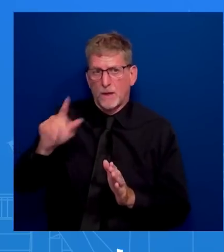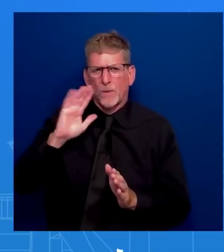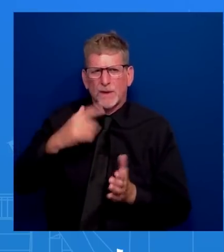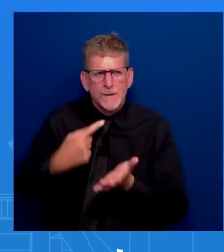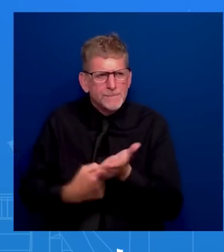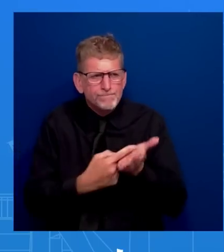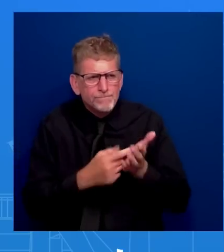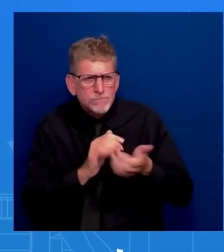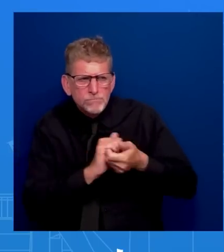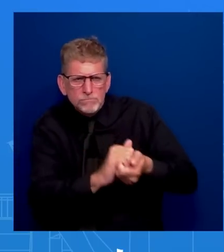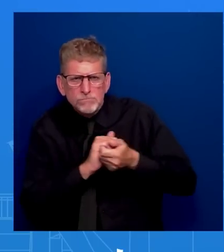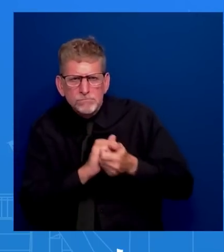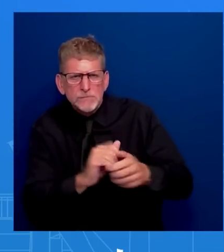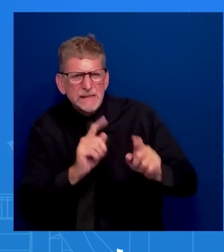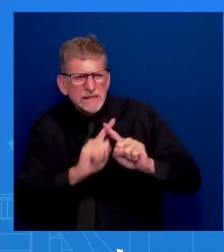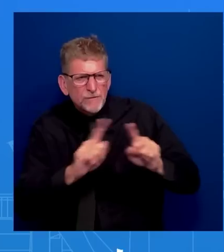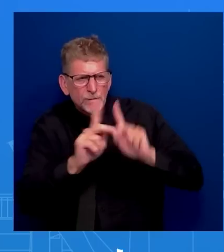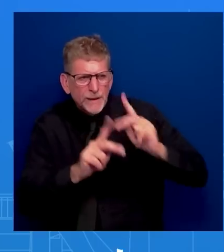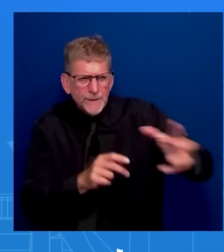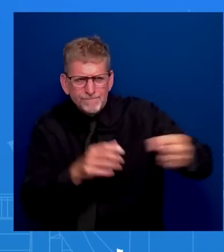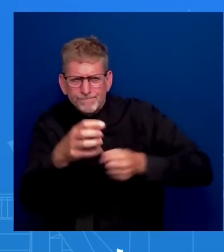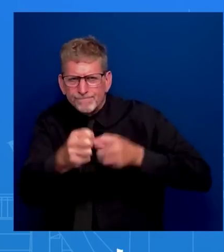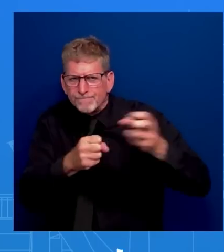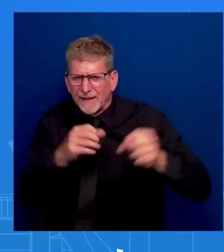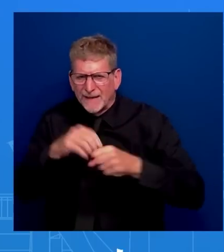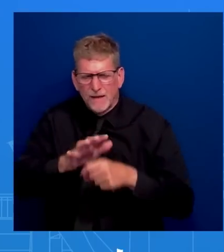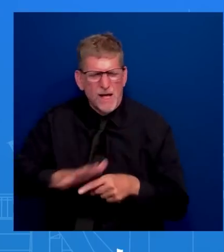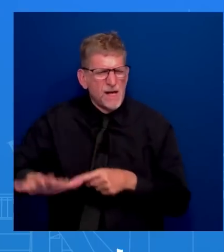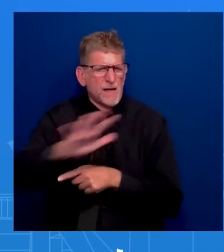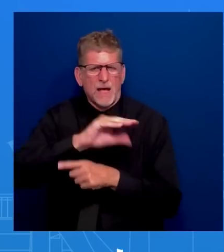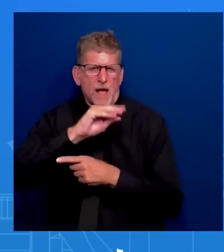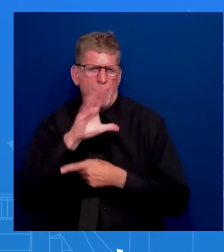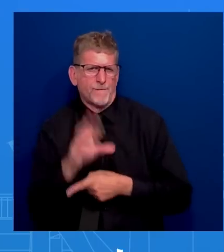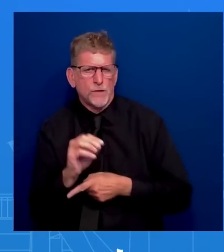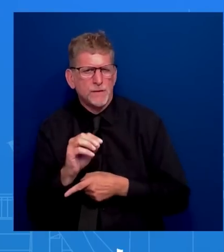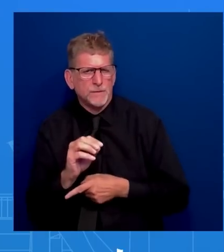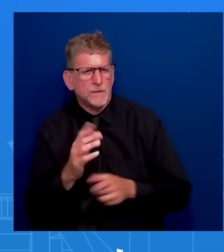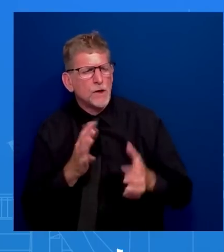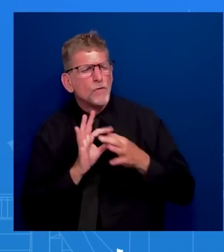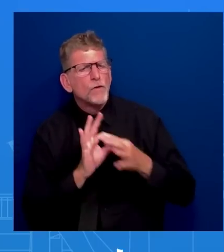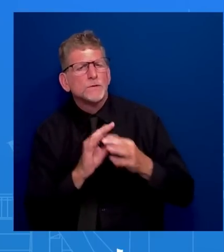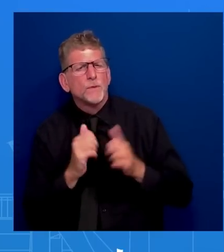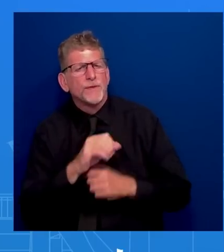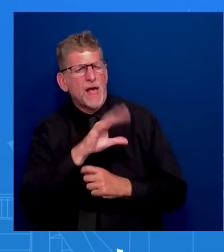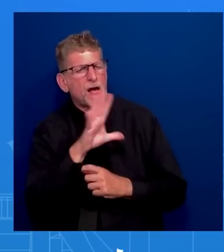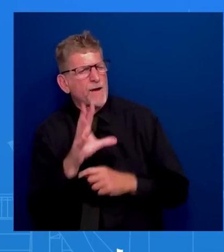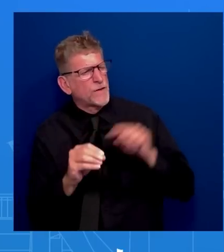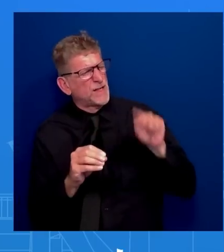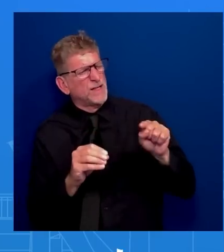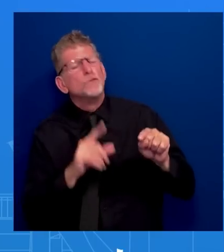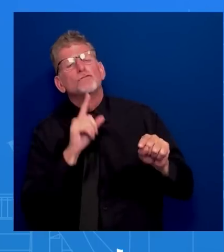we believe is incredibly important. I just laid out what the President -- what the Secretary talked about.